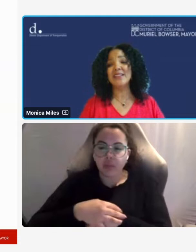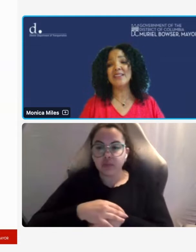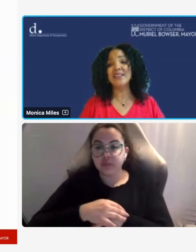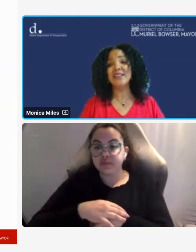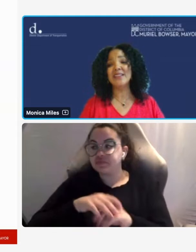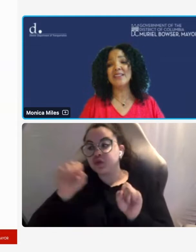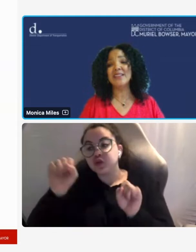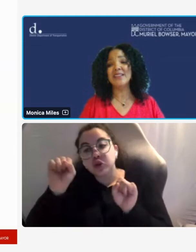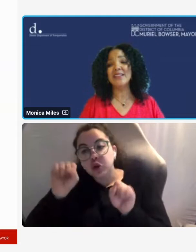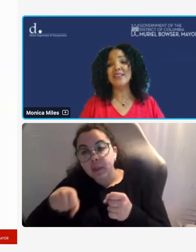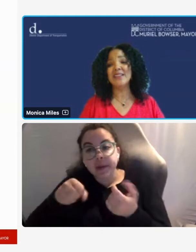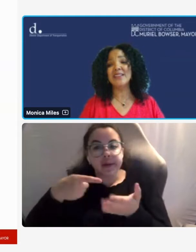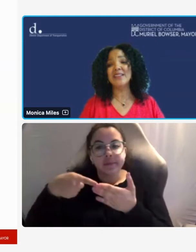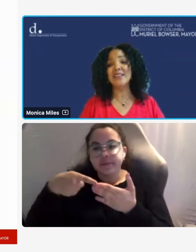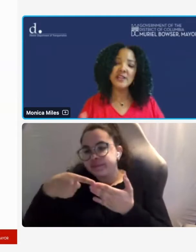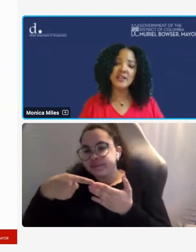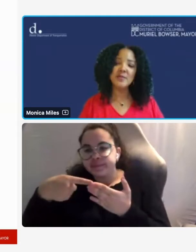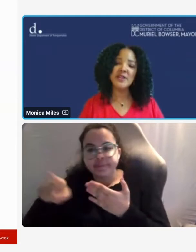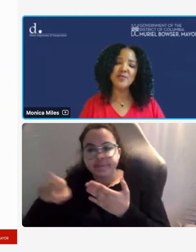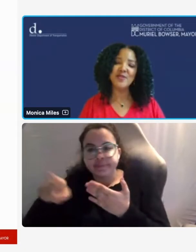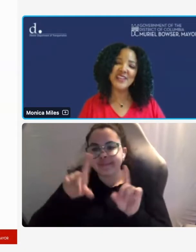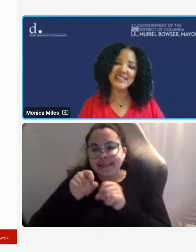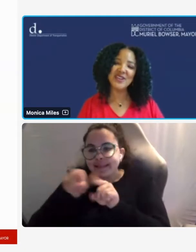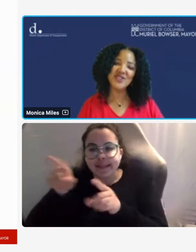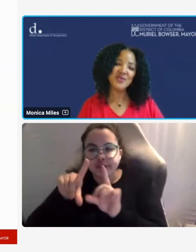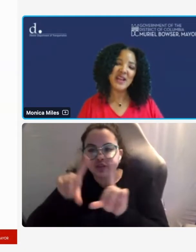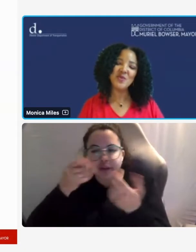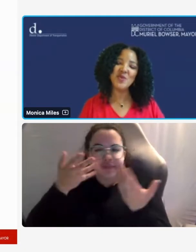be that you can check back to do that you know it could be a number of things so you would have to